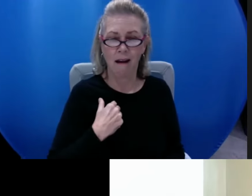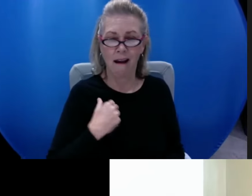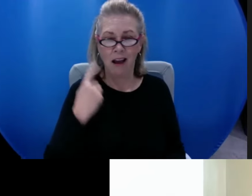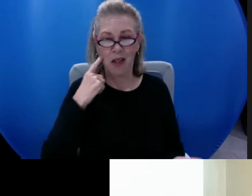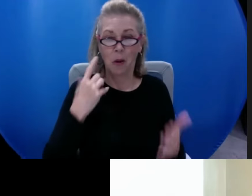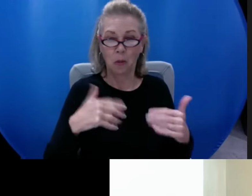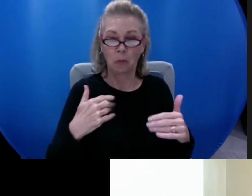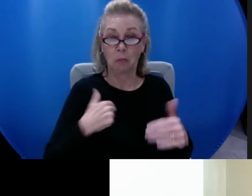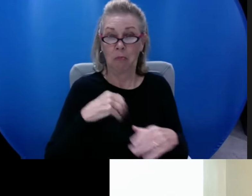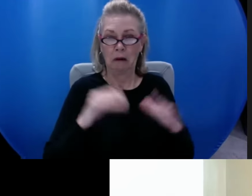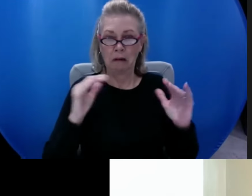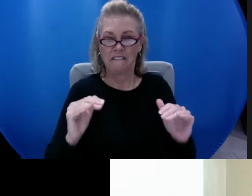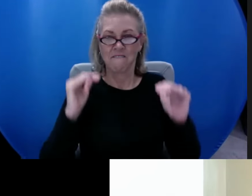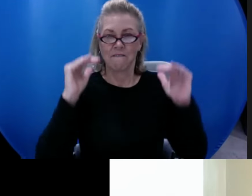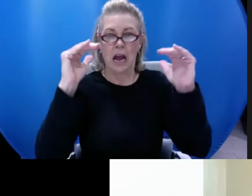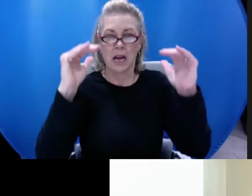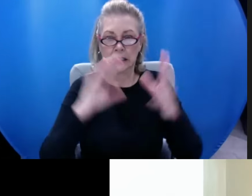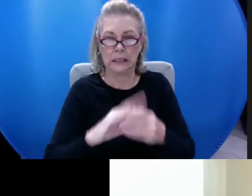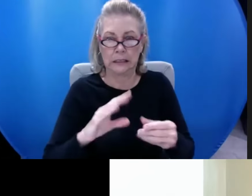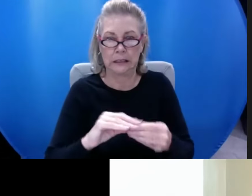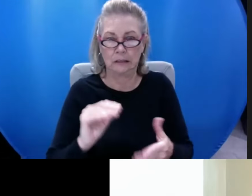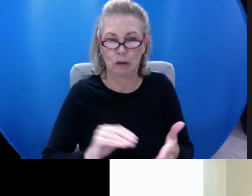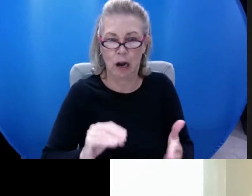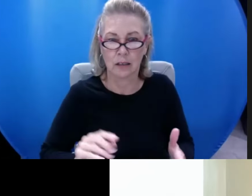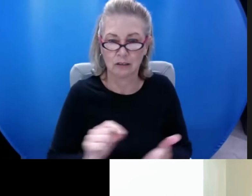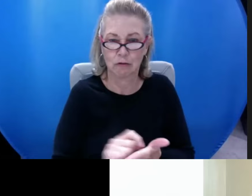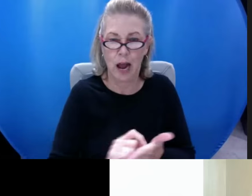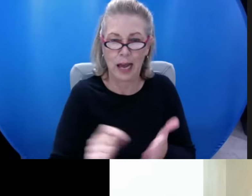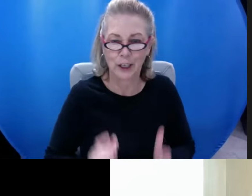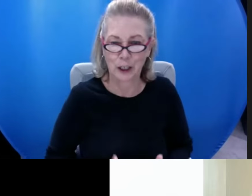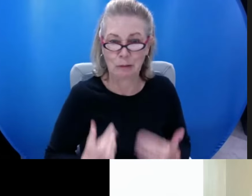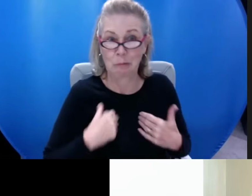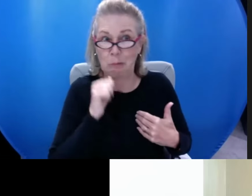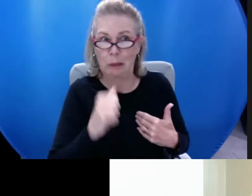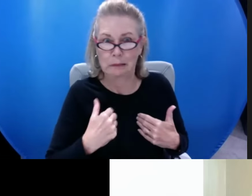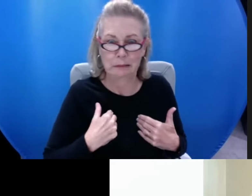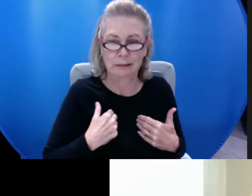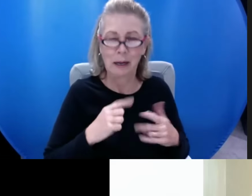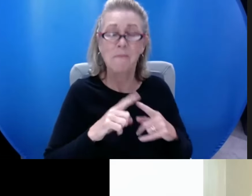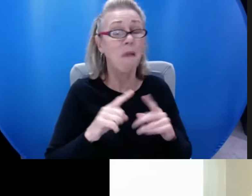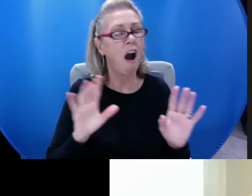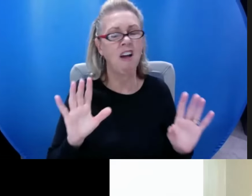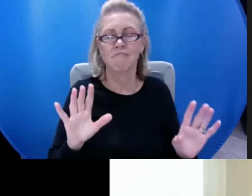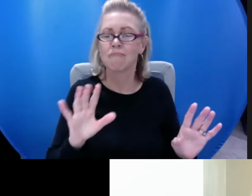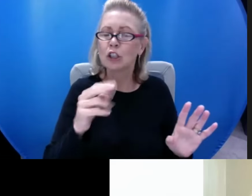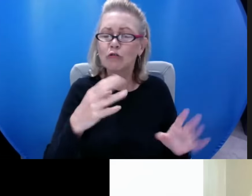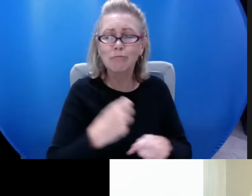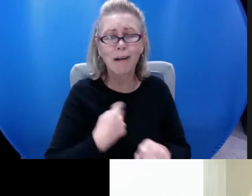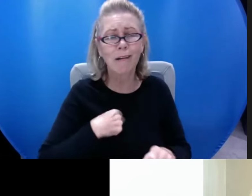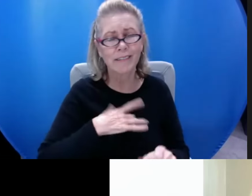but Professor Smith makes us feel comfortable and she positively reinforces our identities as